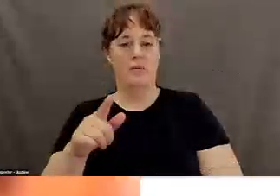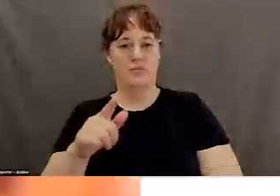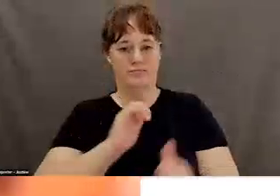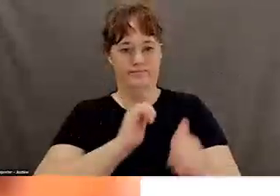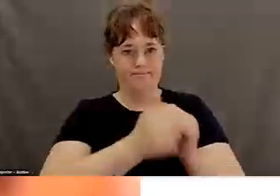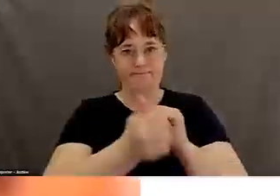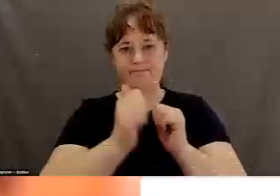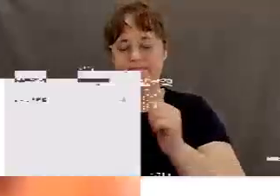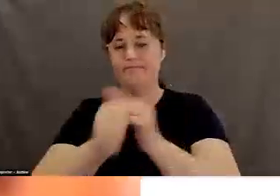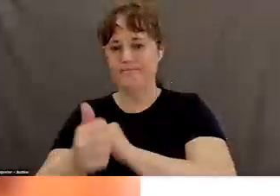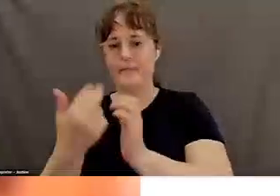Boardroom: for a signature.